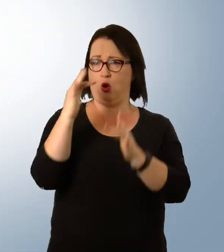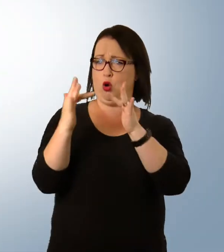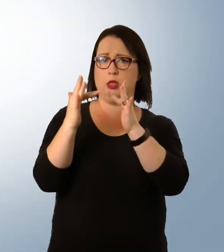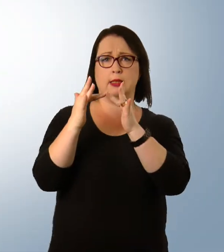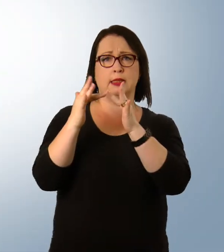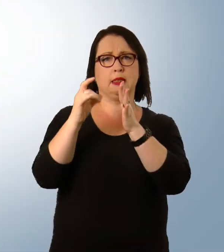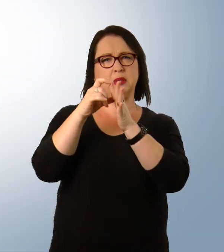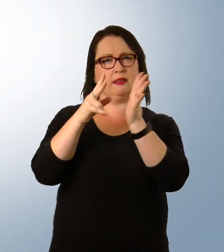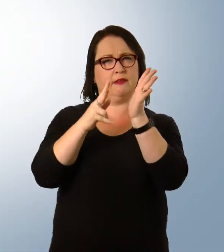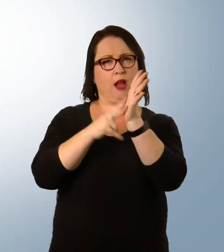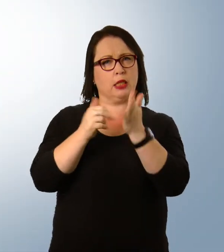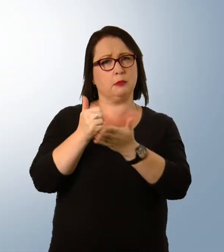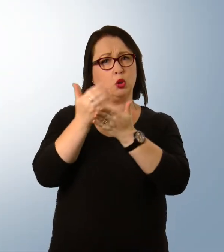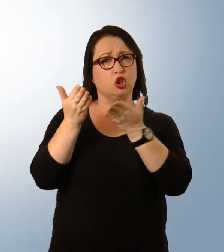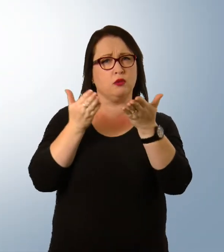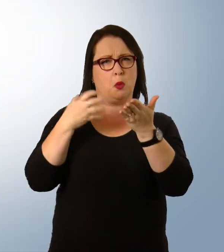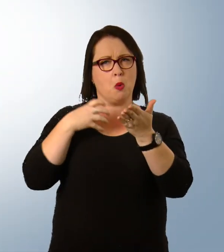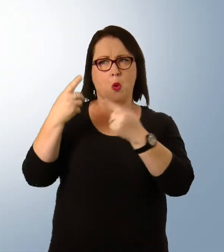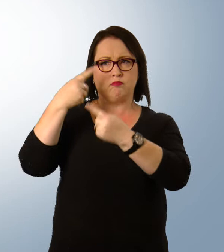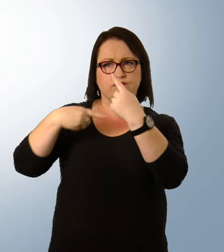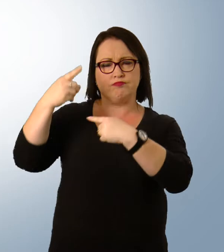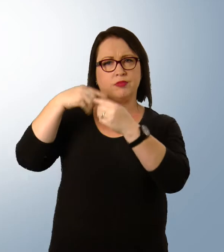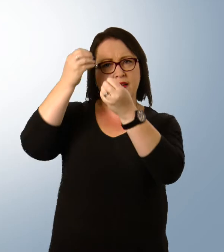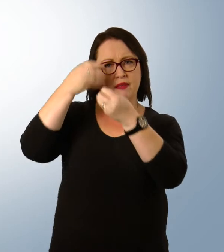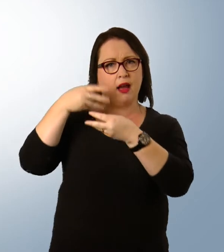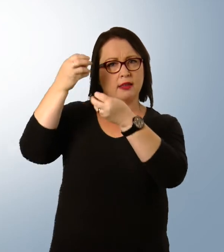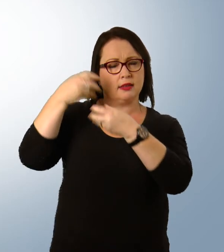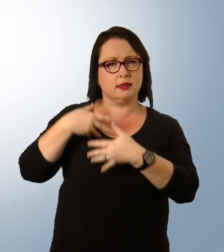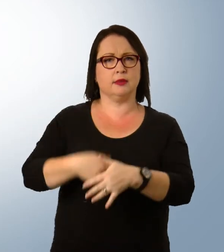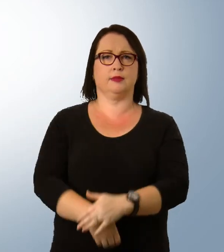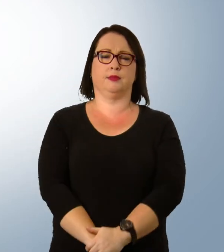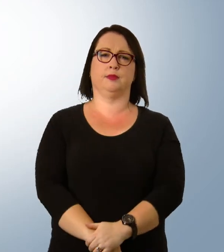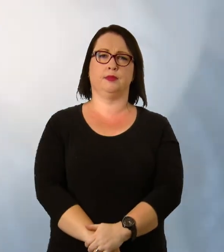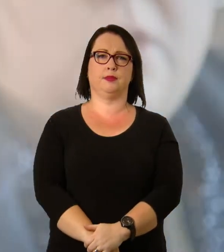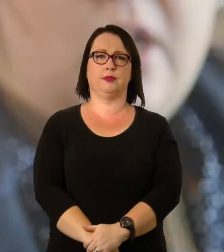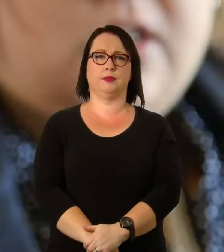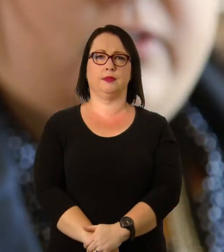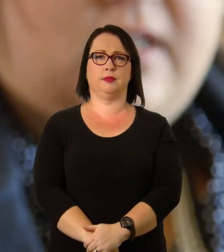You can call a domestic violence support service for information and advice.